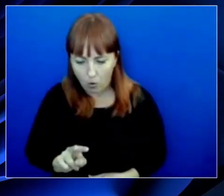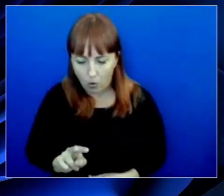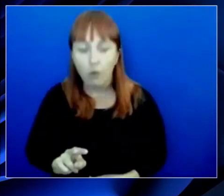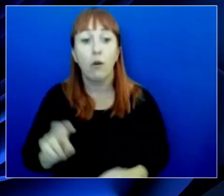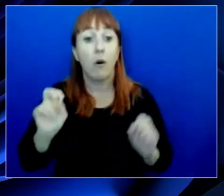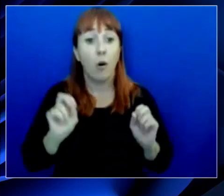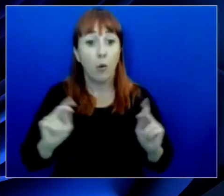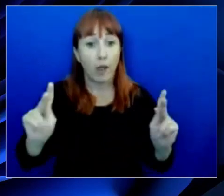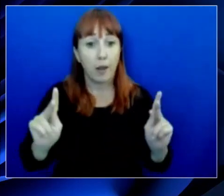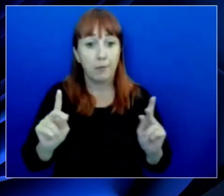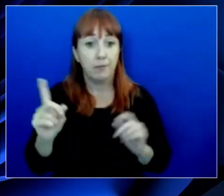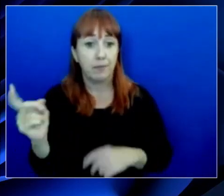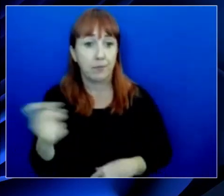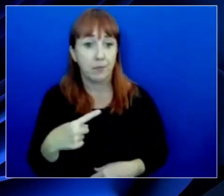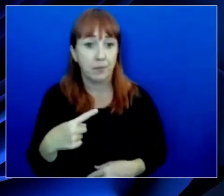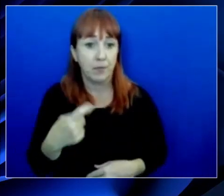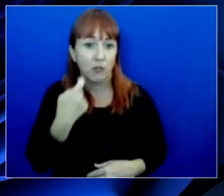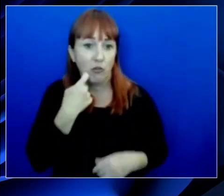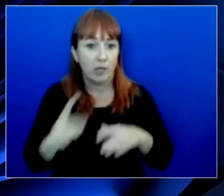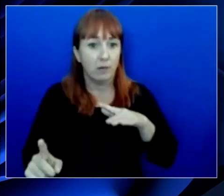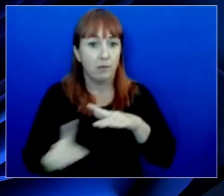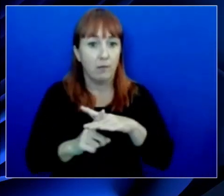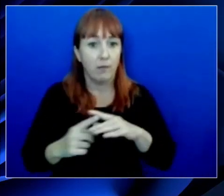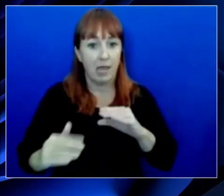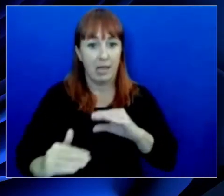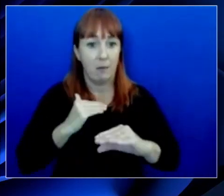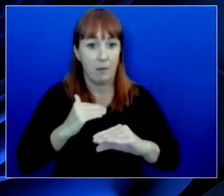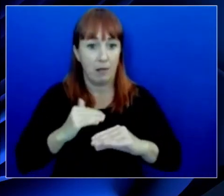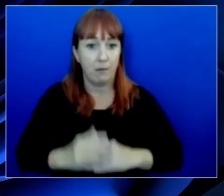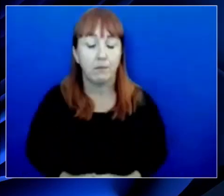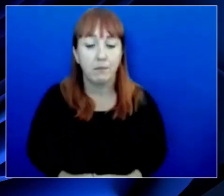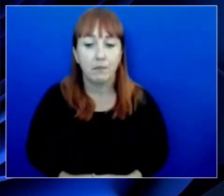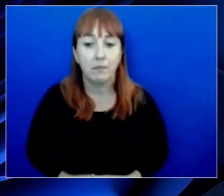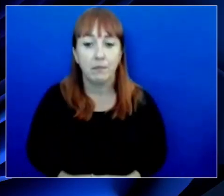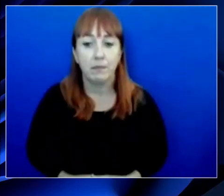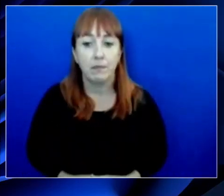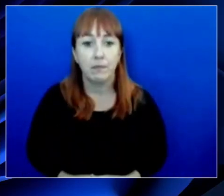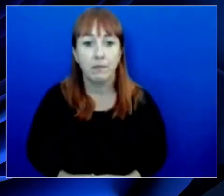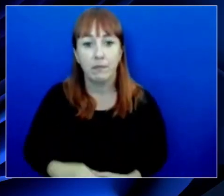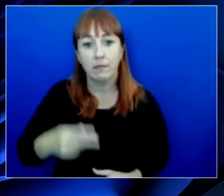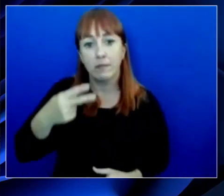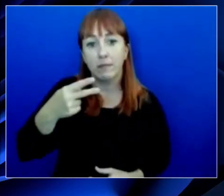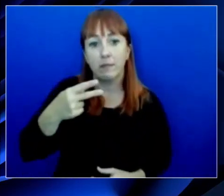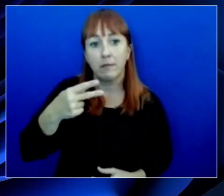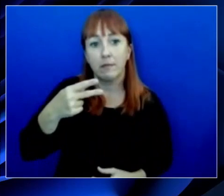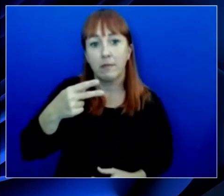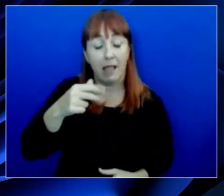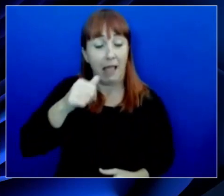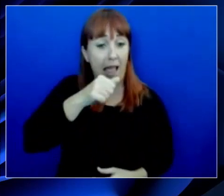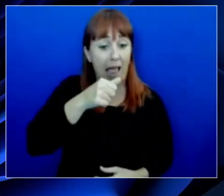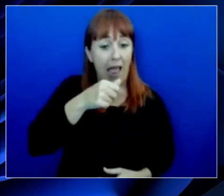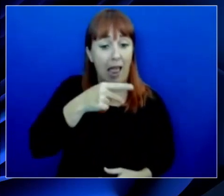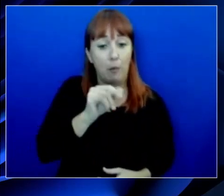another question has just come in from email. How do you pin applications to